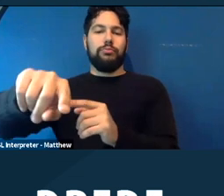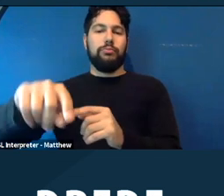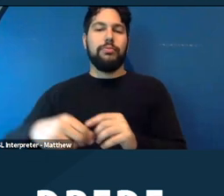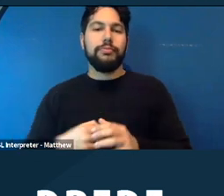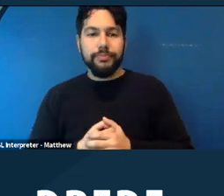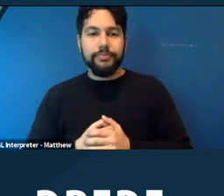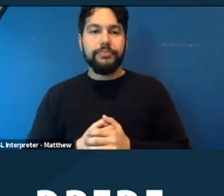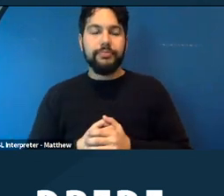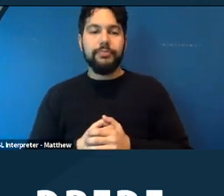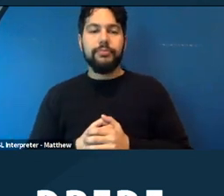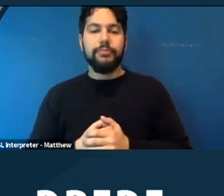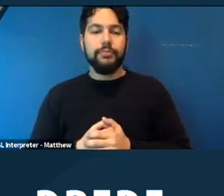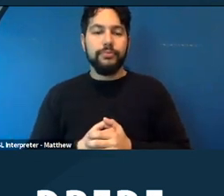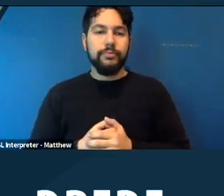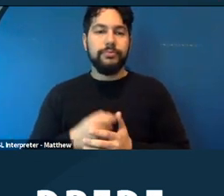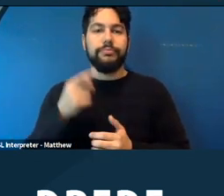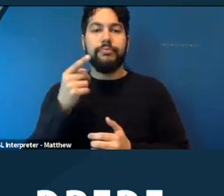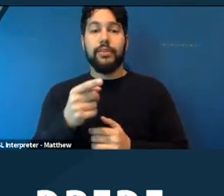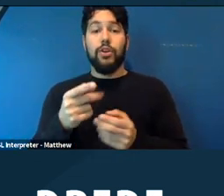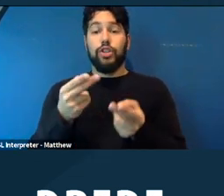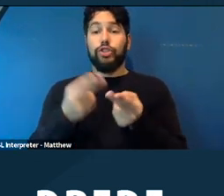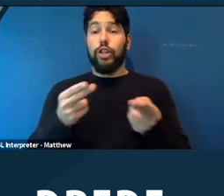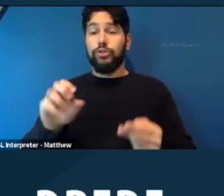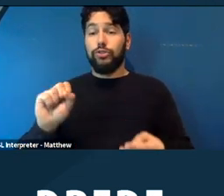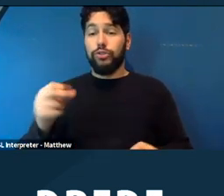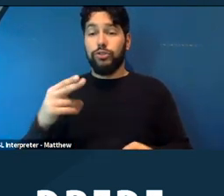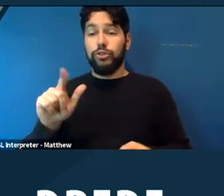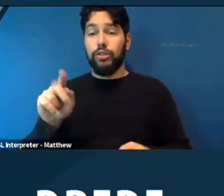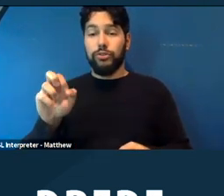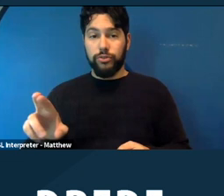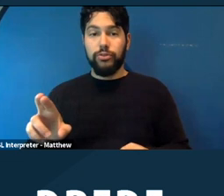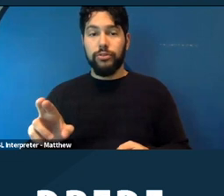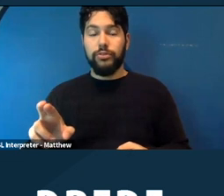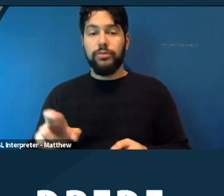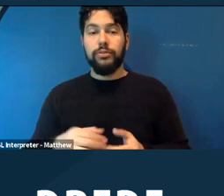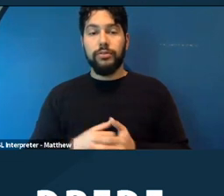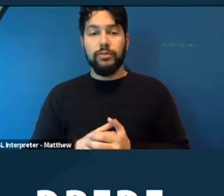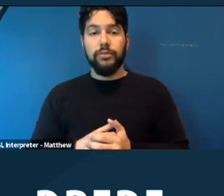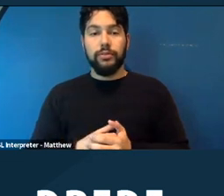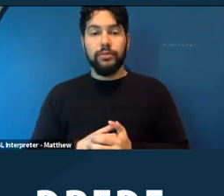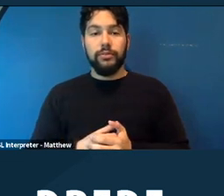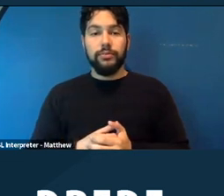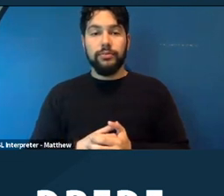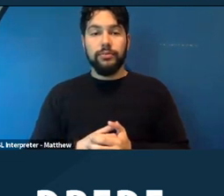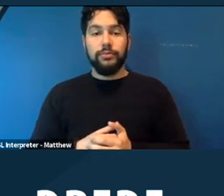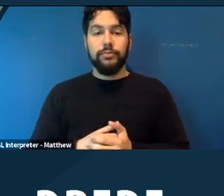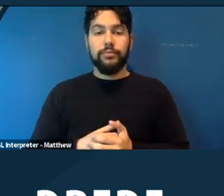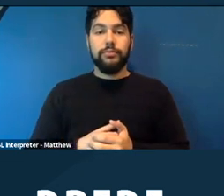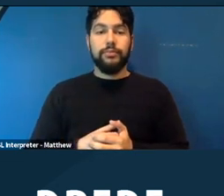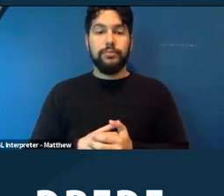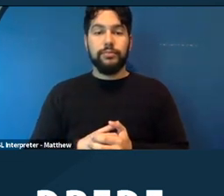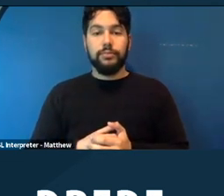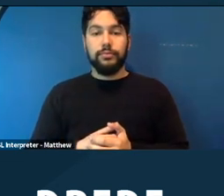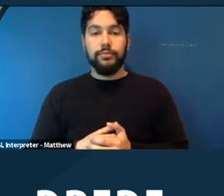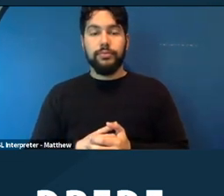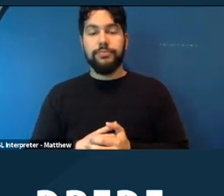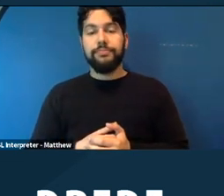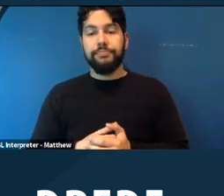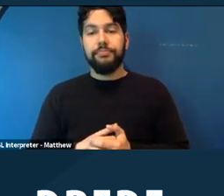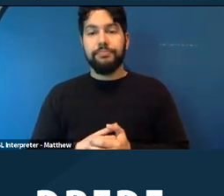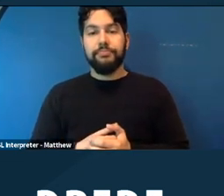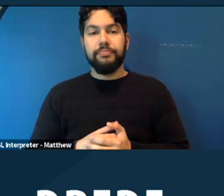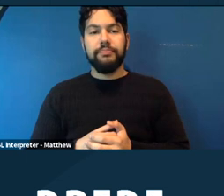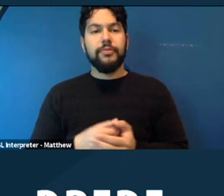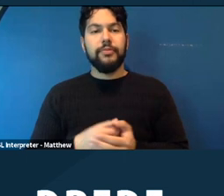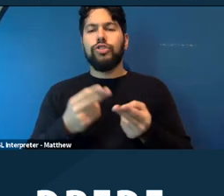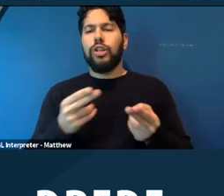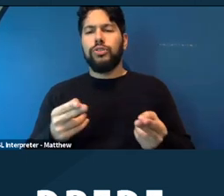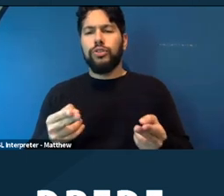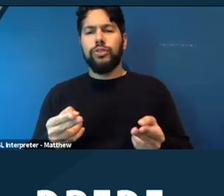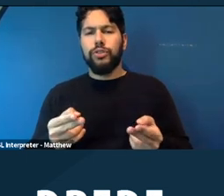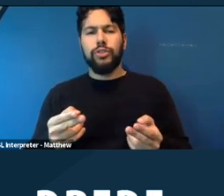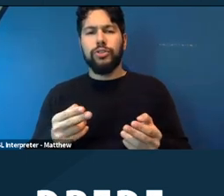Okay. So in the shelter context, so when I'm talking about shelters here, it's not just sort of